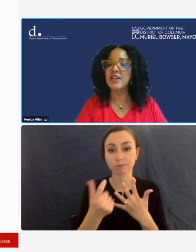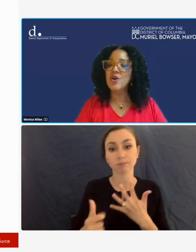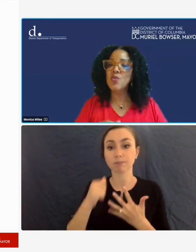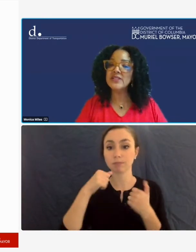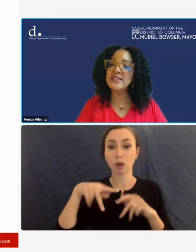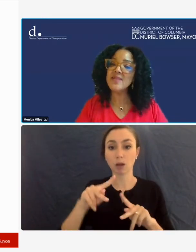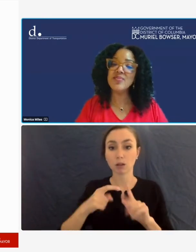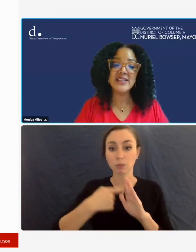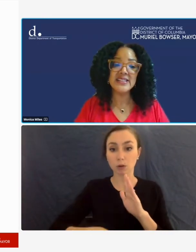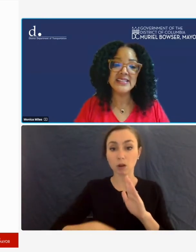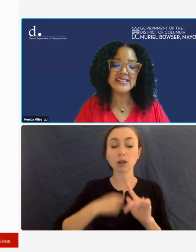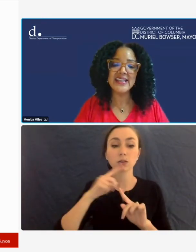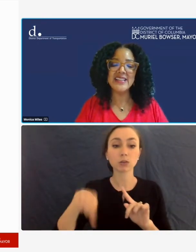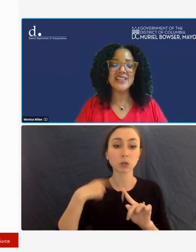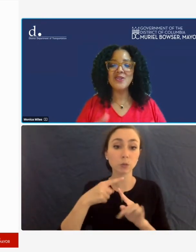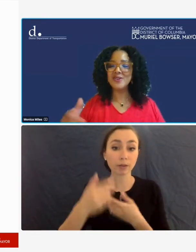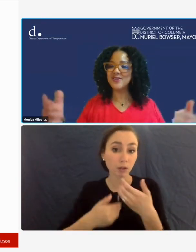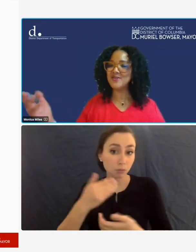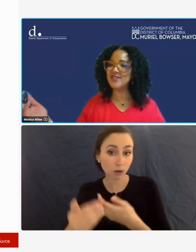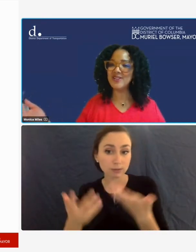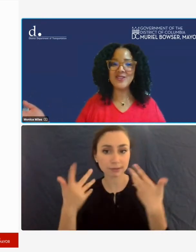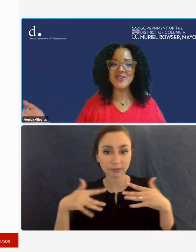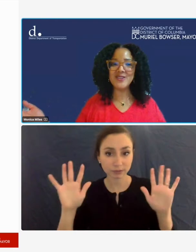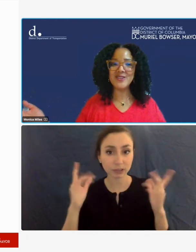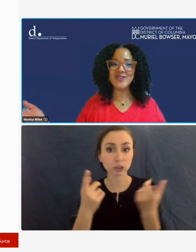once that process is done then all you do is do a little ratio